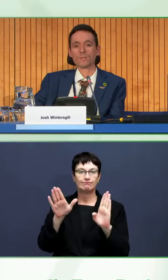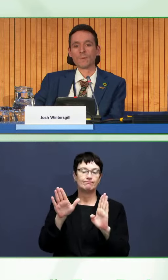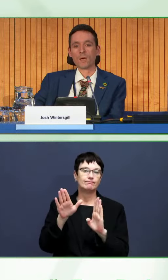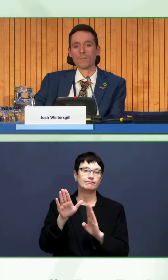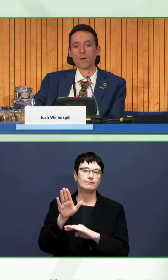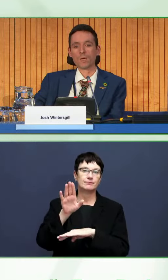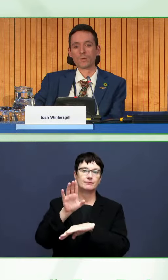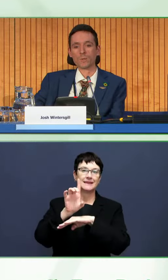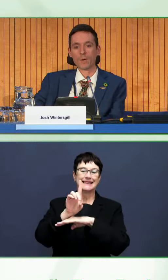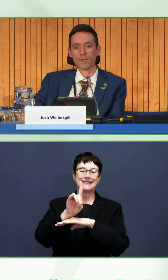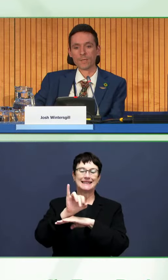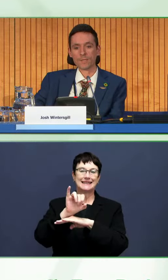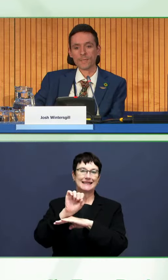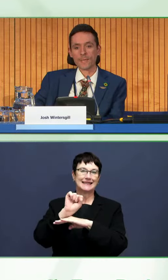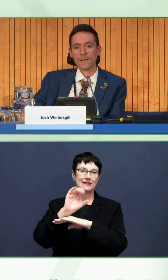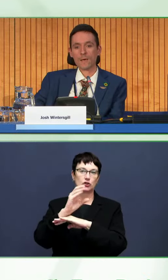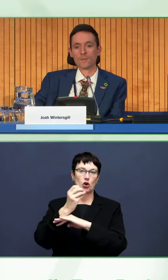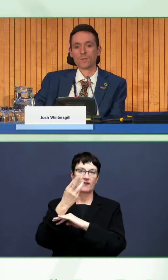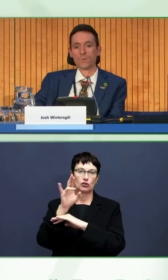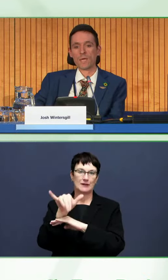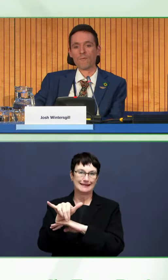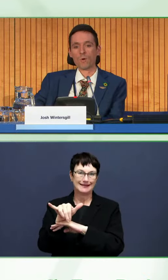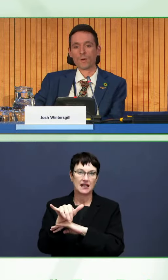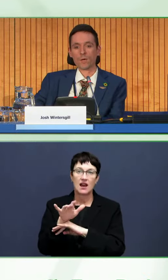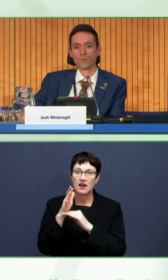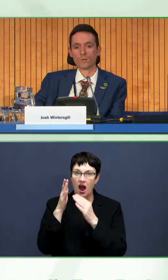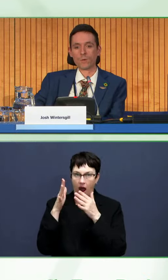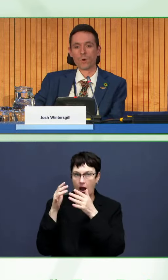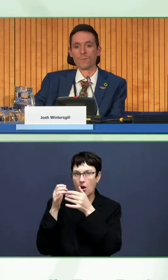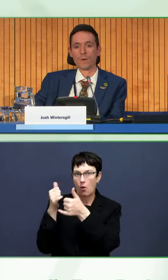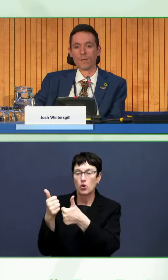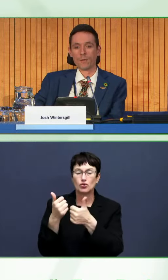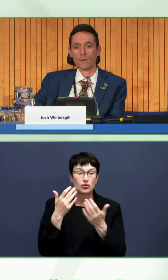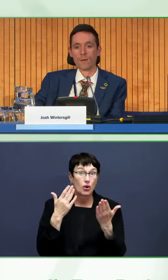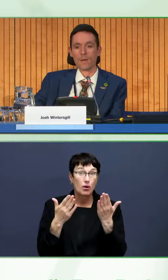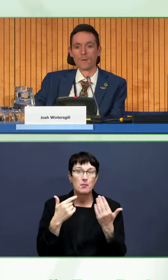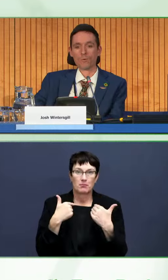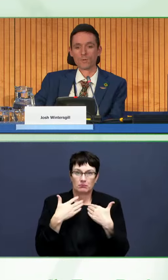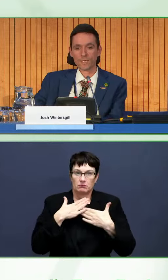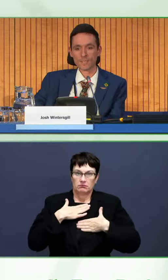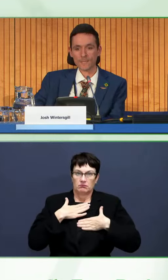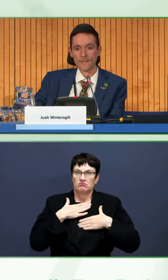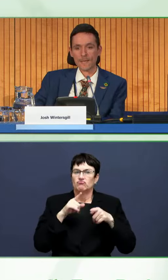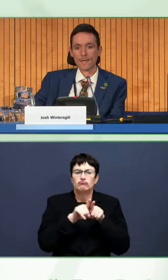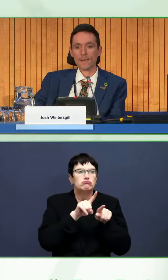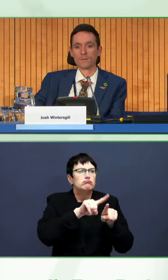to be a partner. We have a one country one partner process.